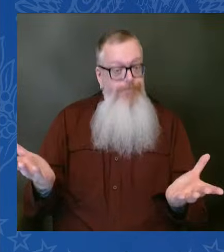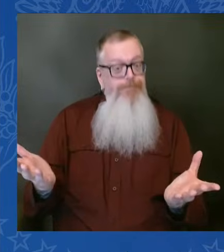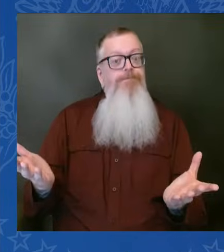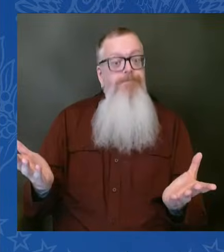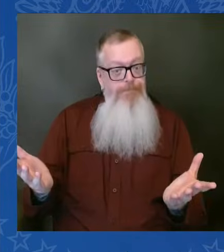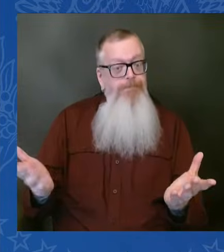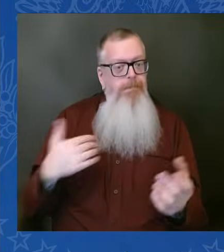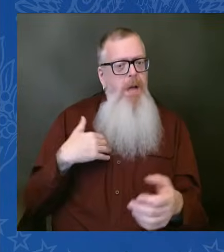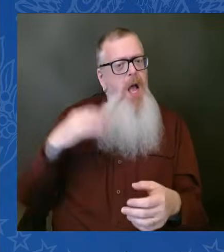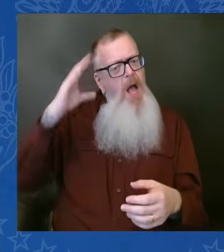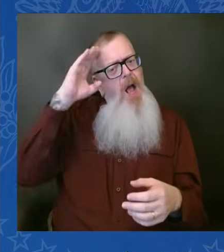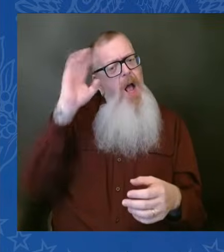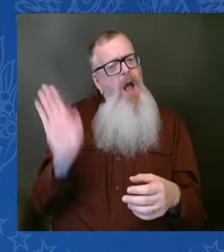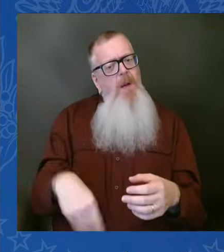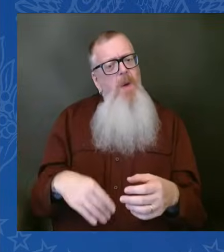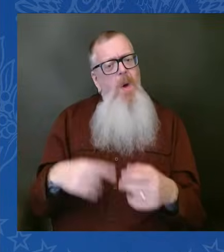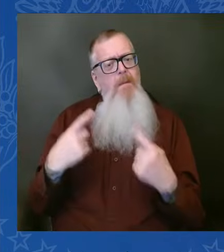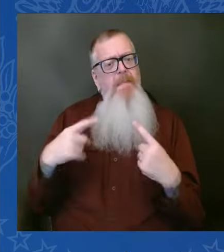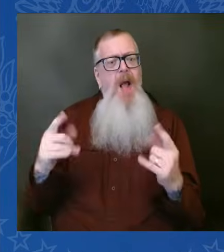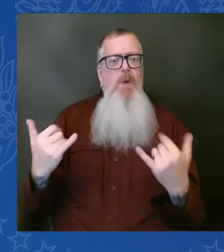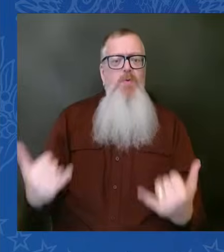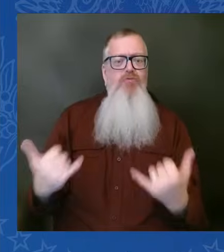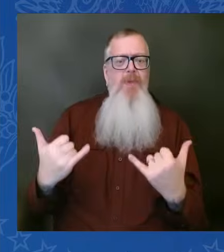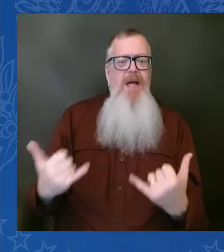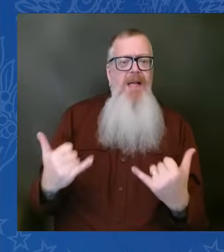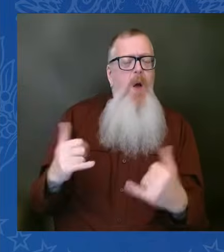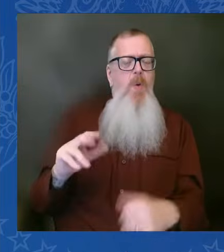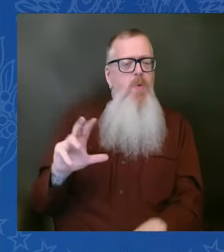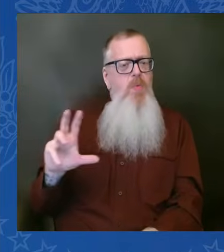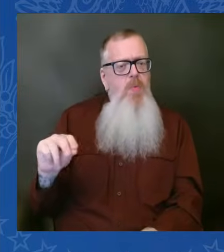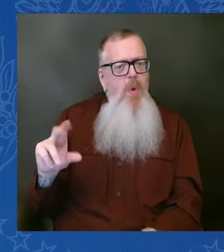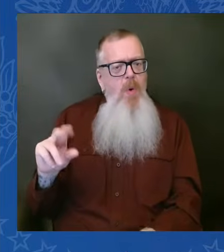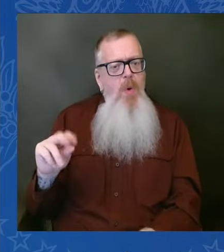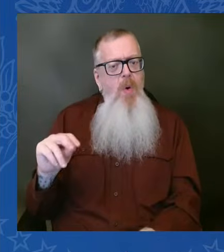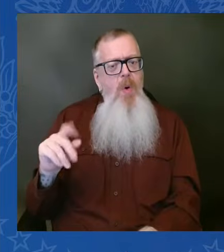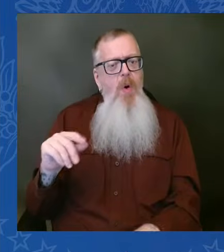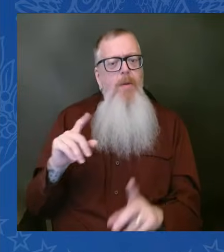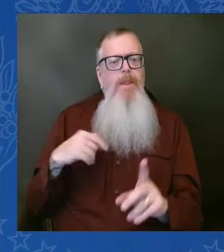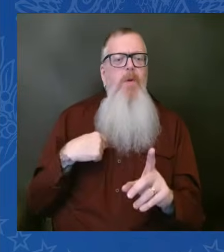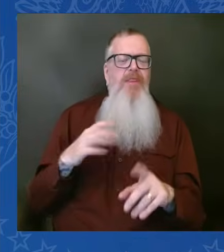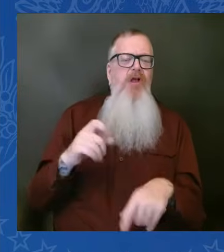It takes time to get this done, but watch, 2, 4, 6, 8, 10 years from now.